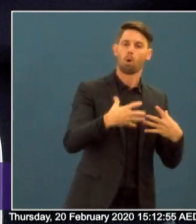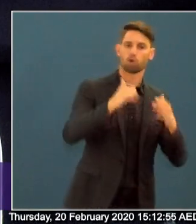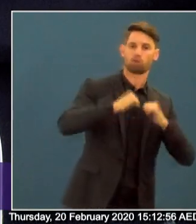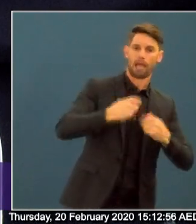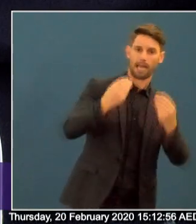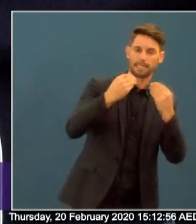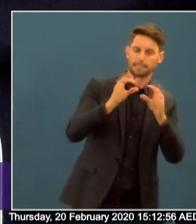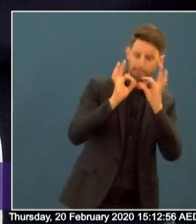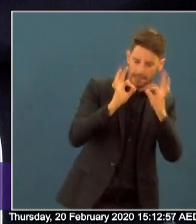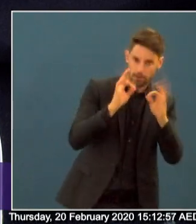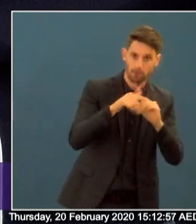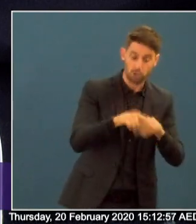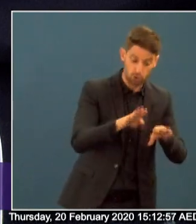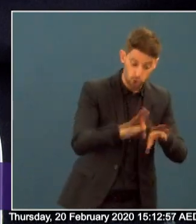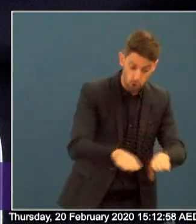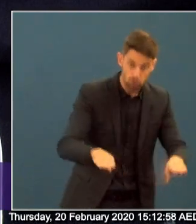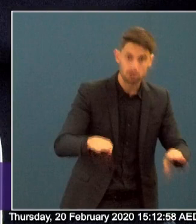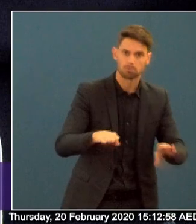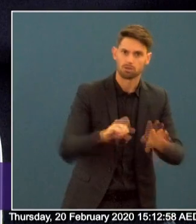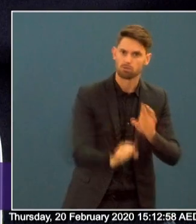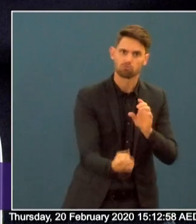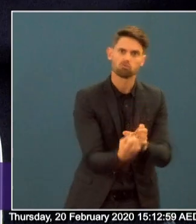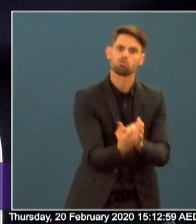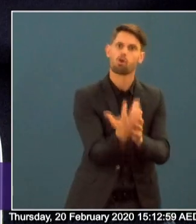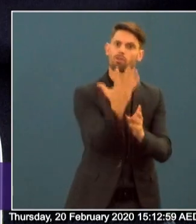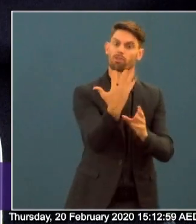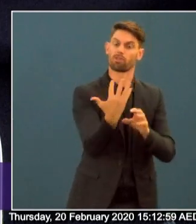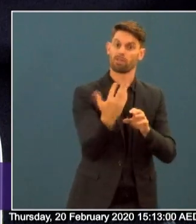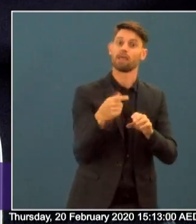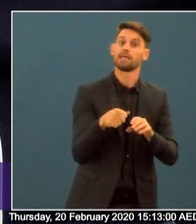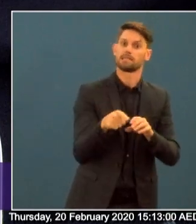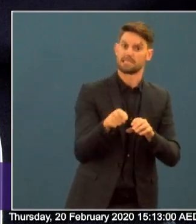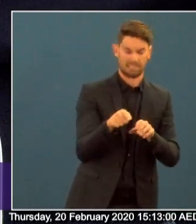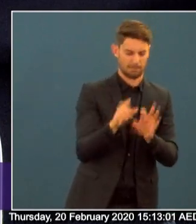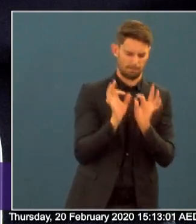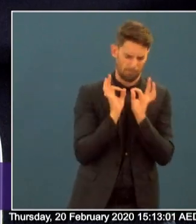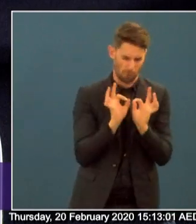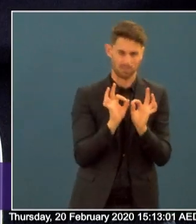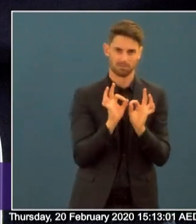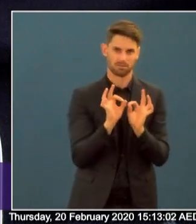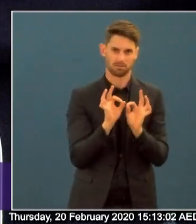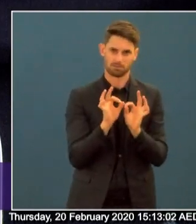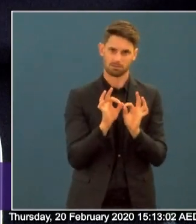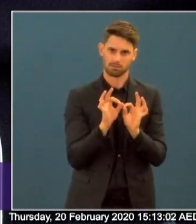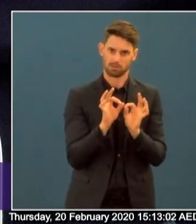provides a very solid basis, I think, for providing care for people with intellectual disability.